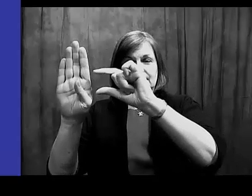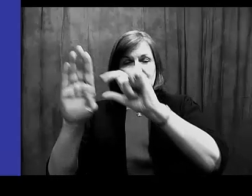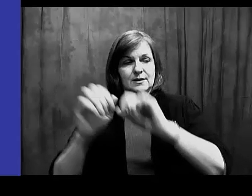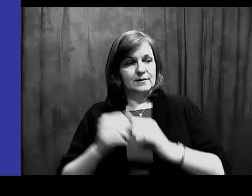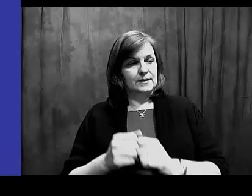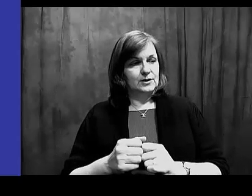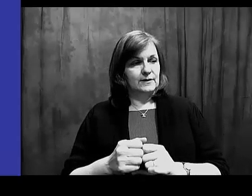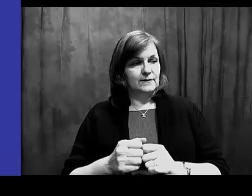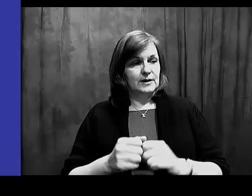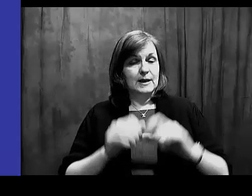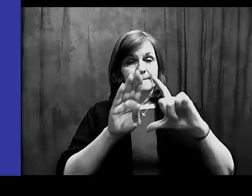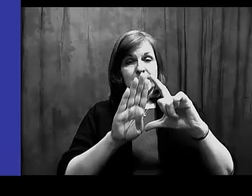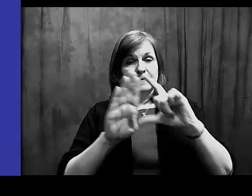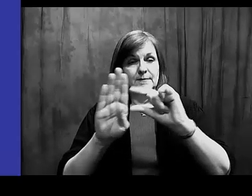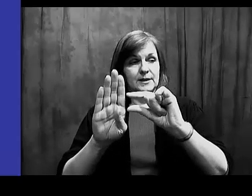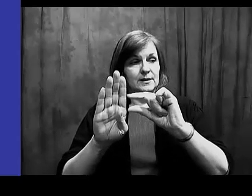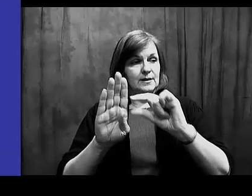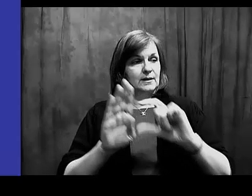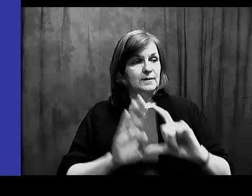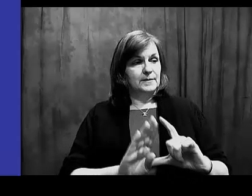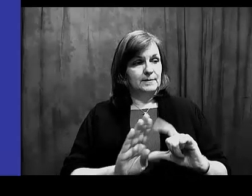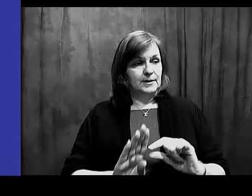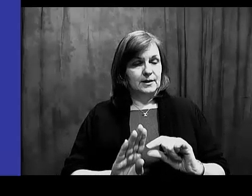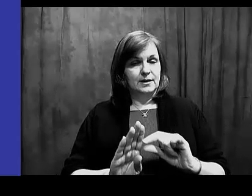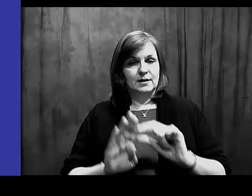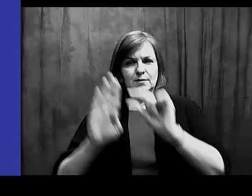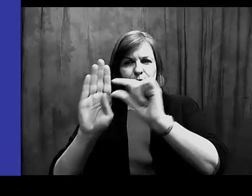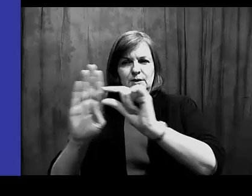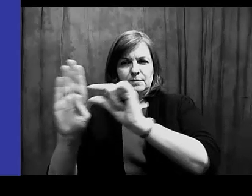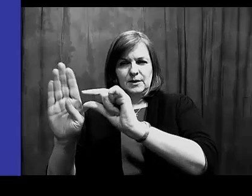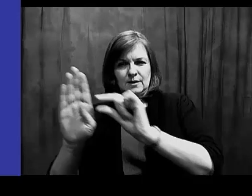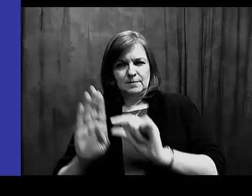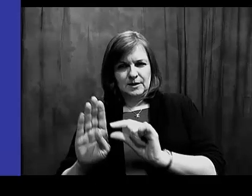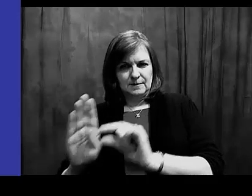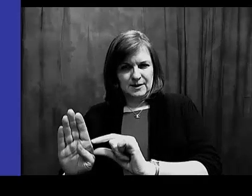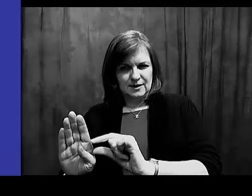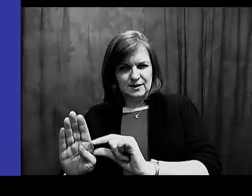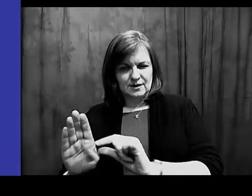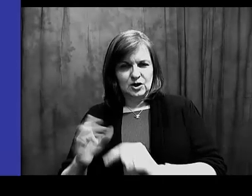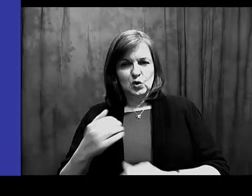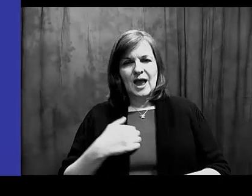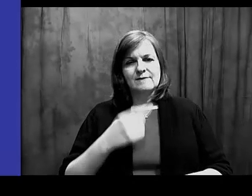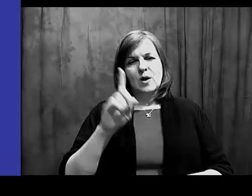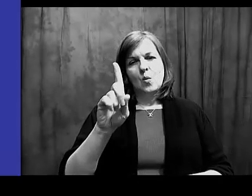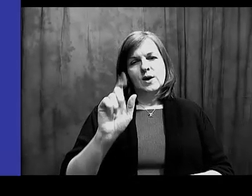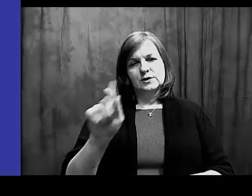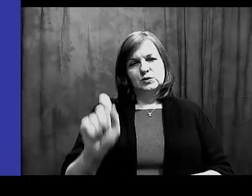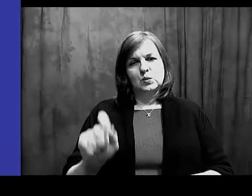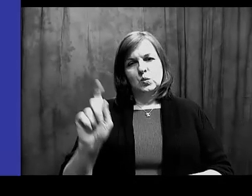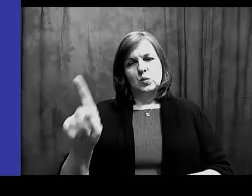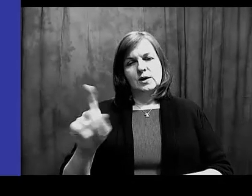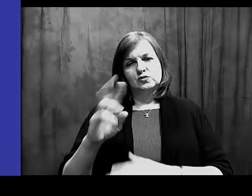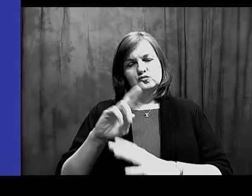that then you get little "b" little "b" say you'd get a 1 to 1 ratio